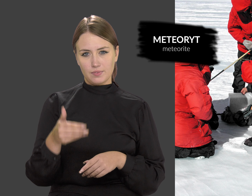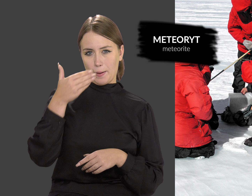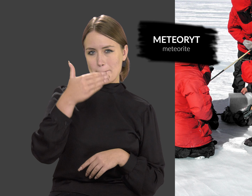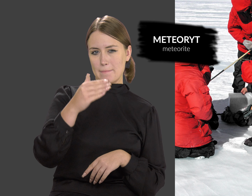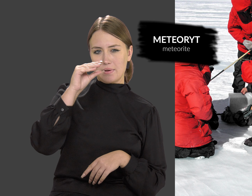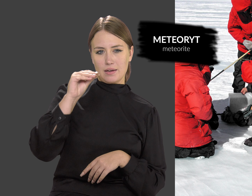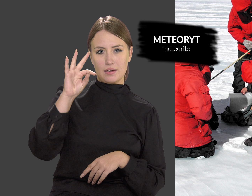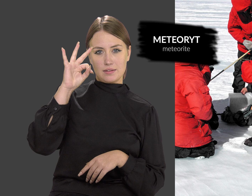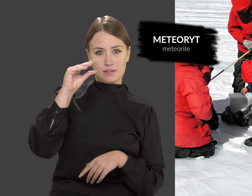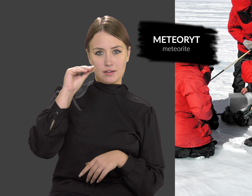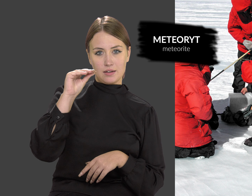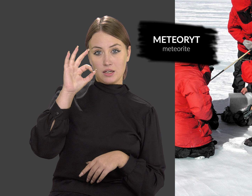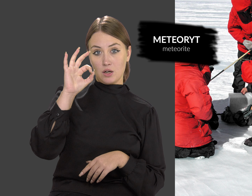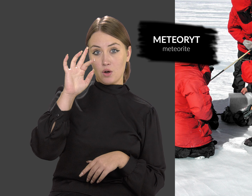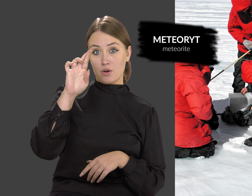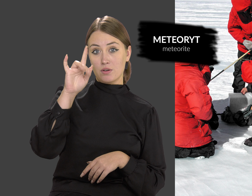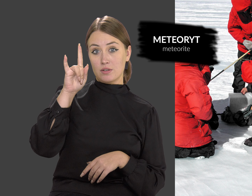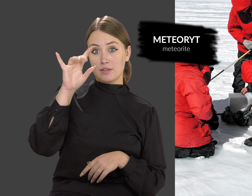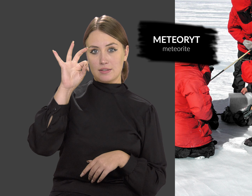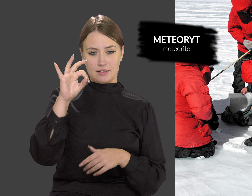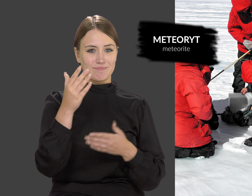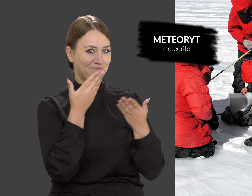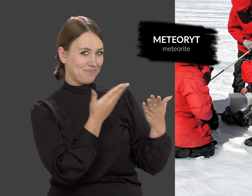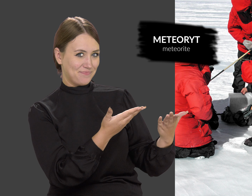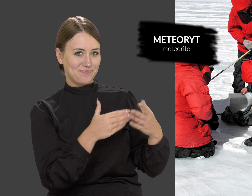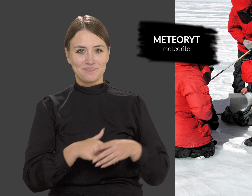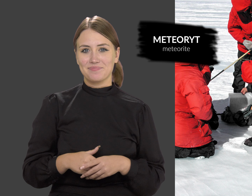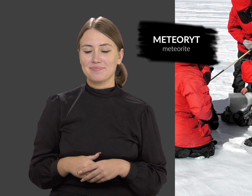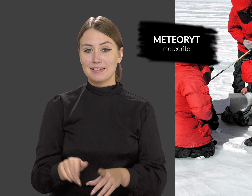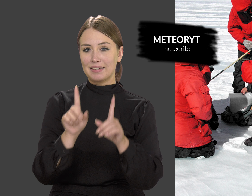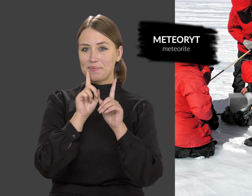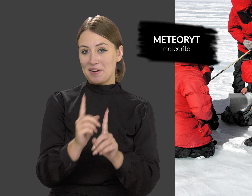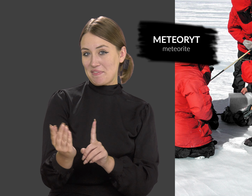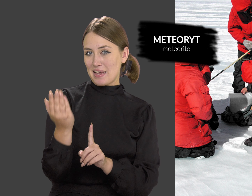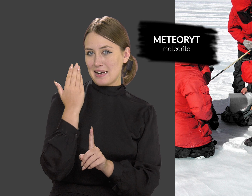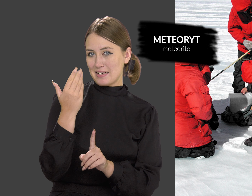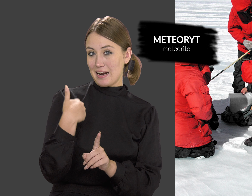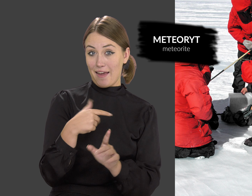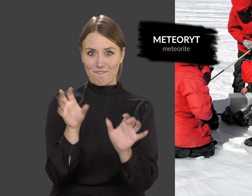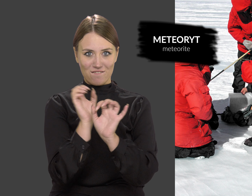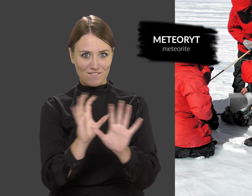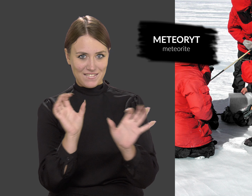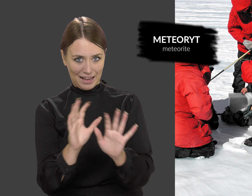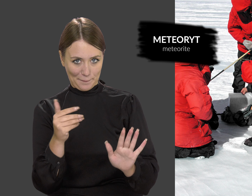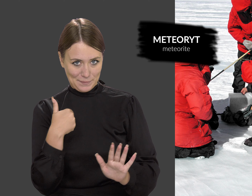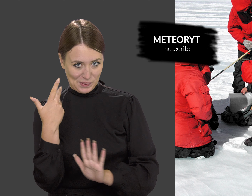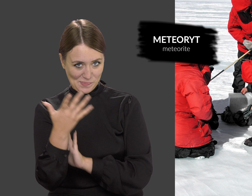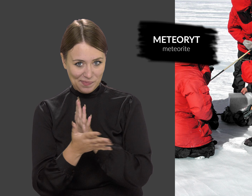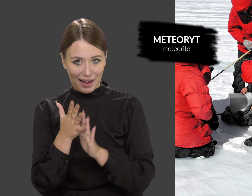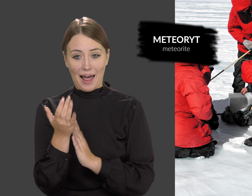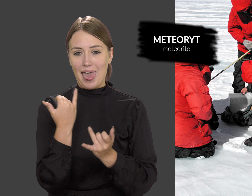Meteorite. As I explained a moment ago,